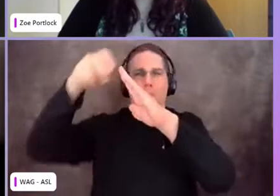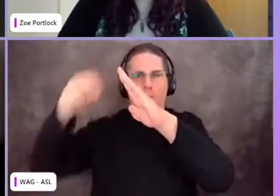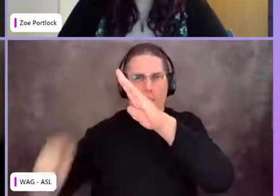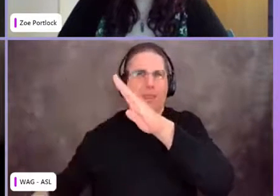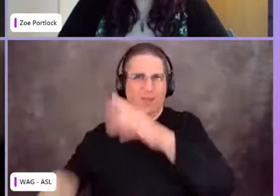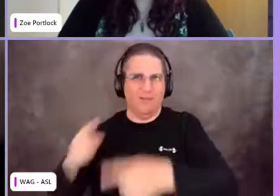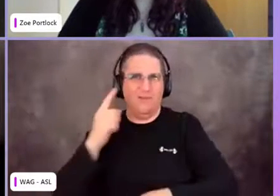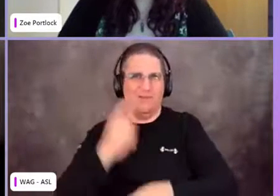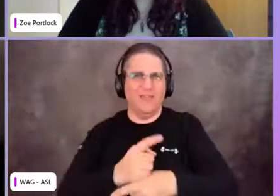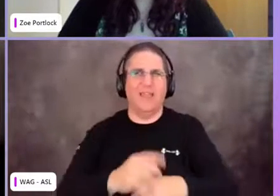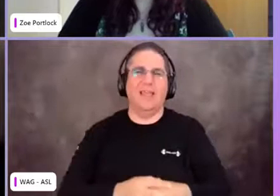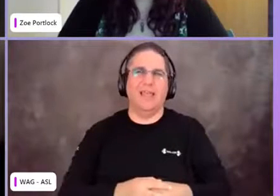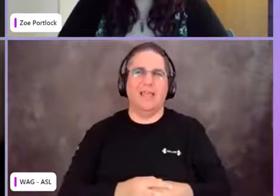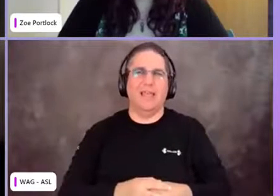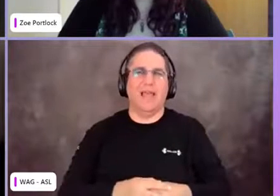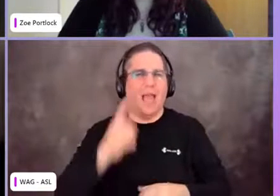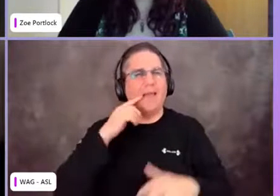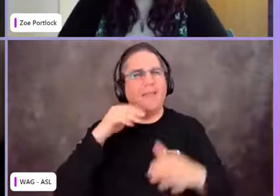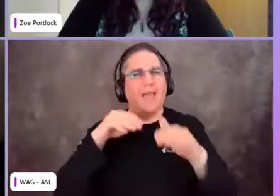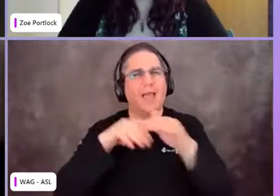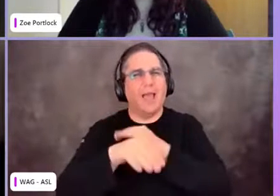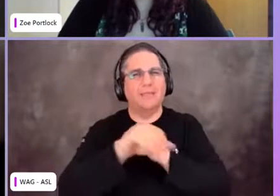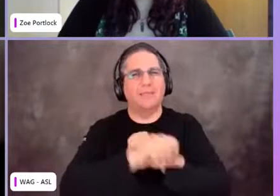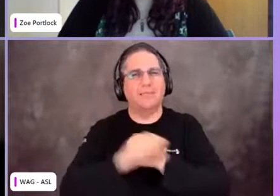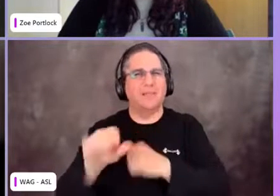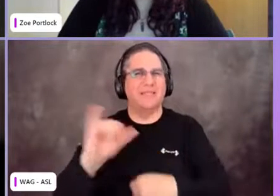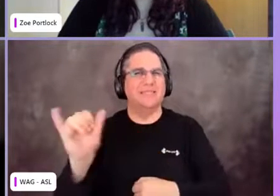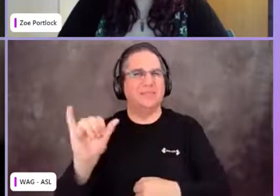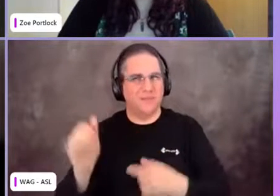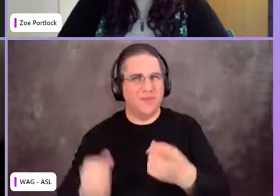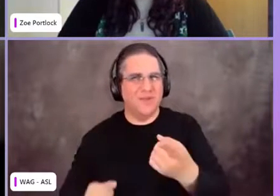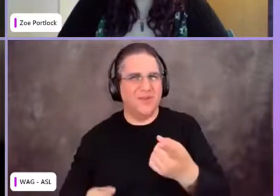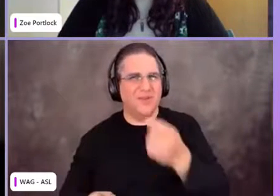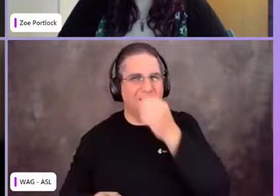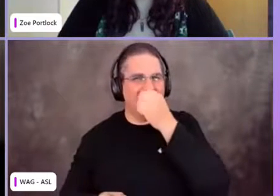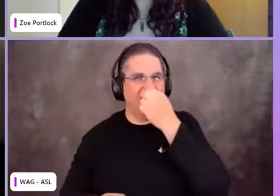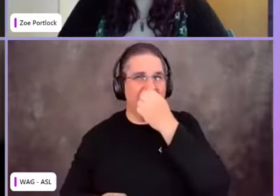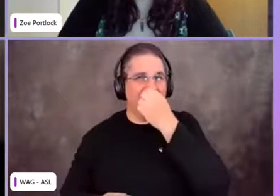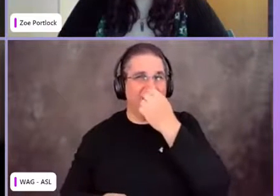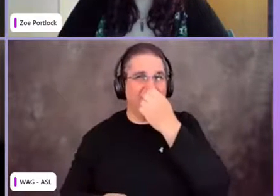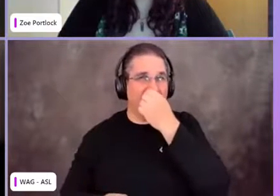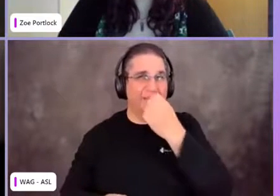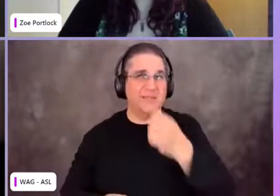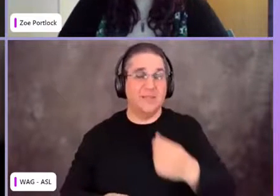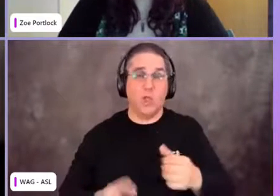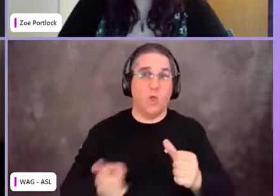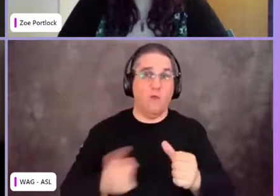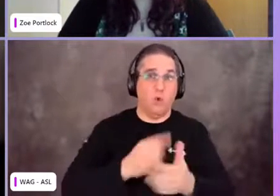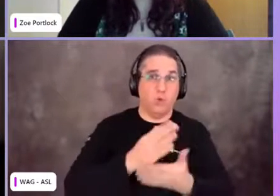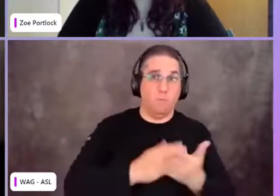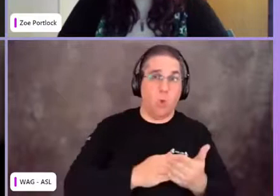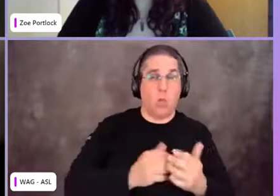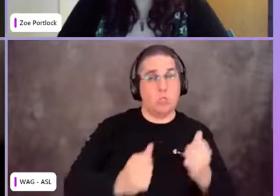summit and we come back down to the other side and they pleaded our goals. I think accessibility